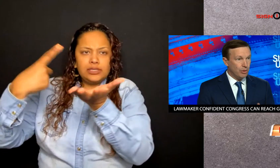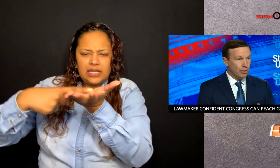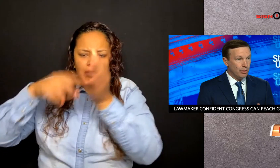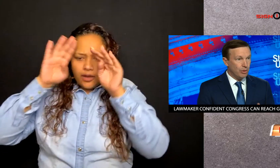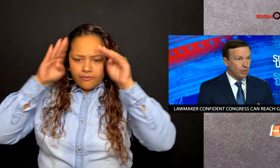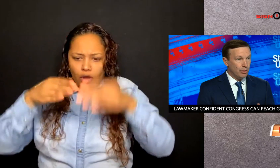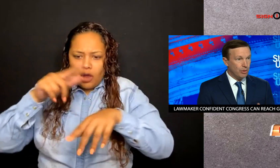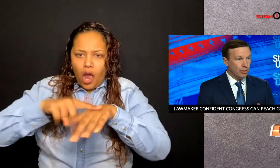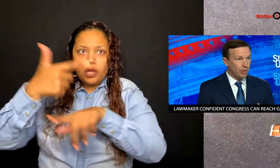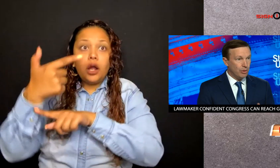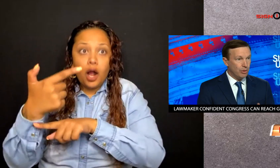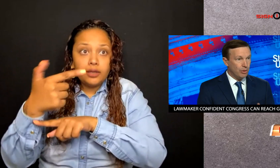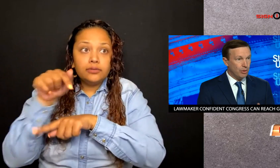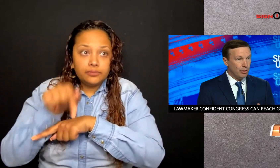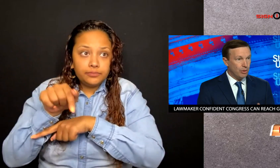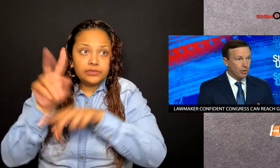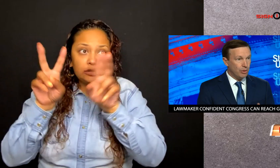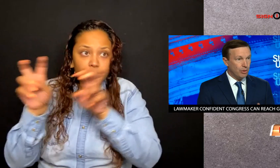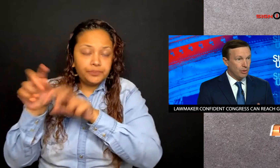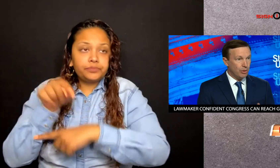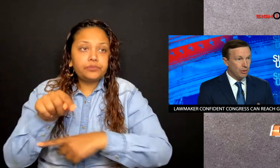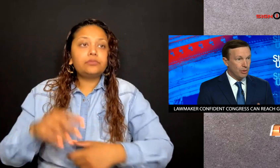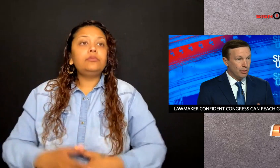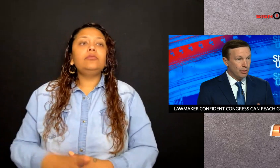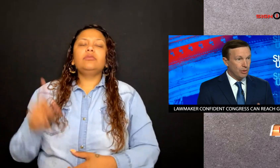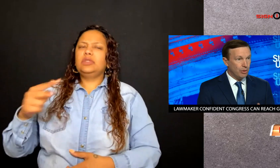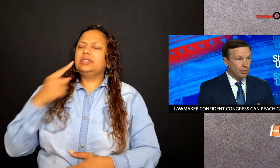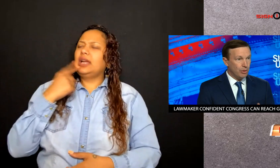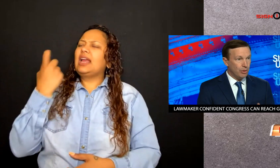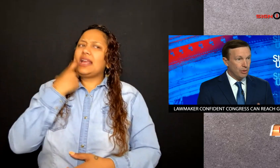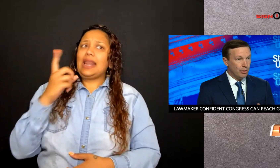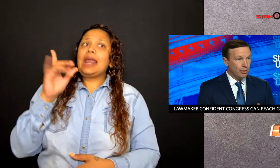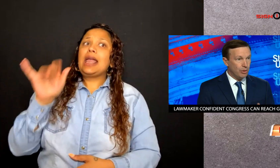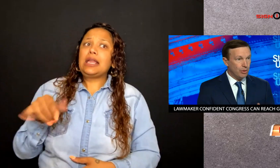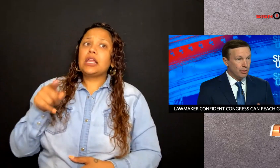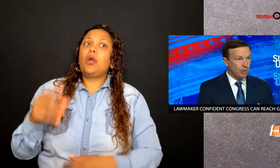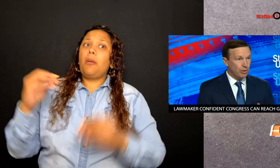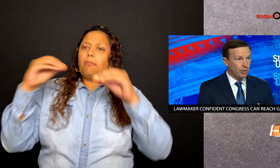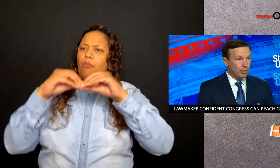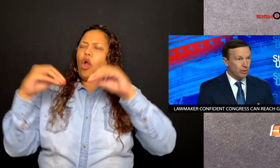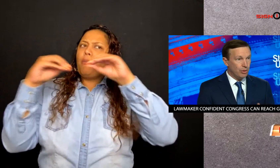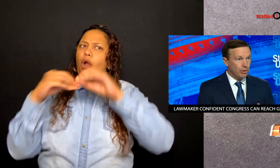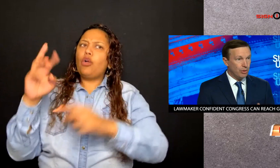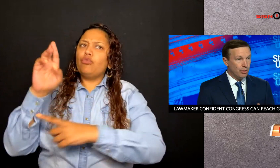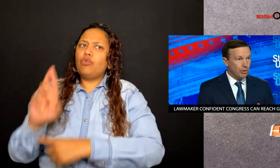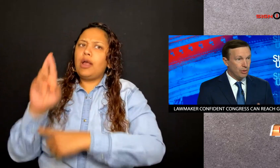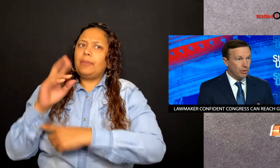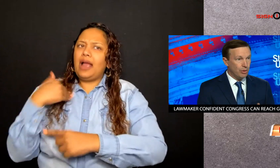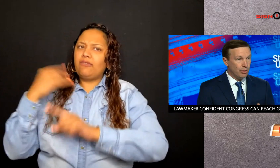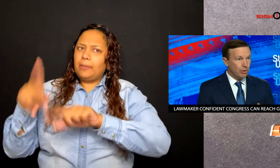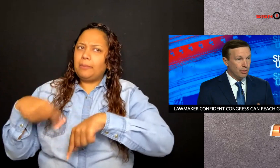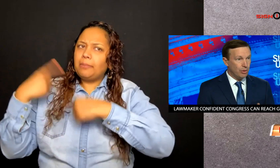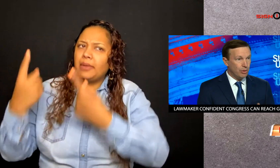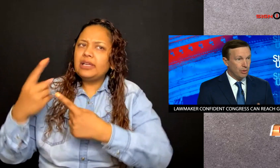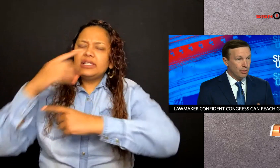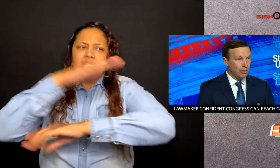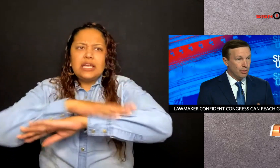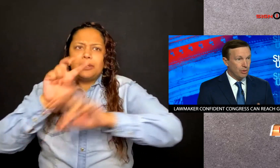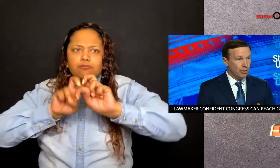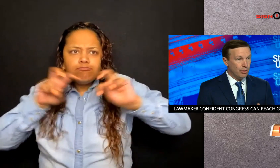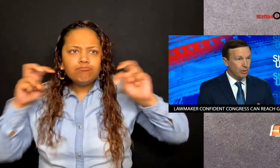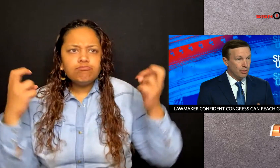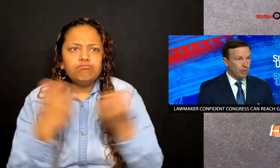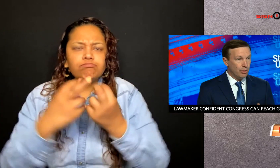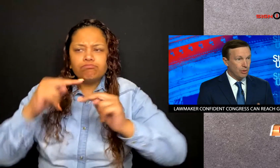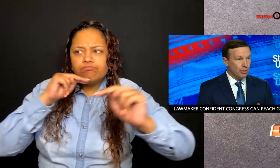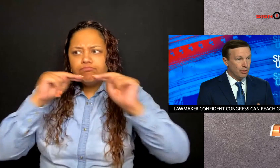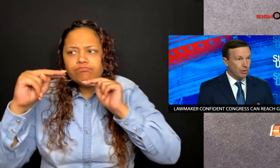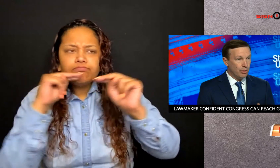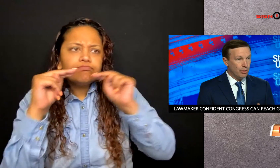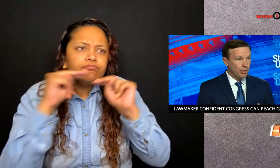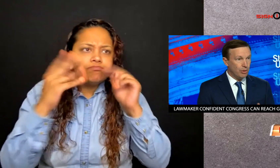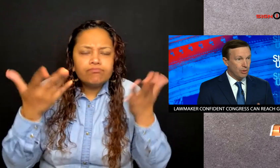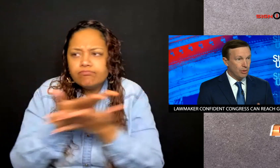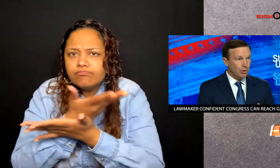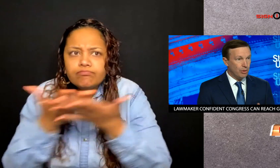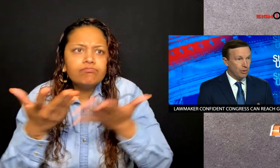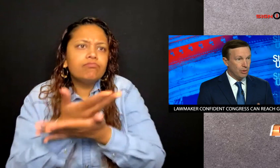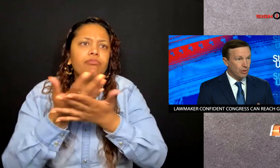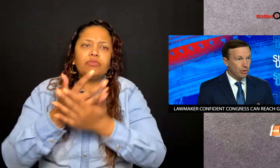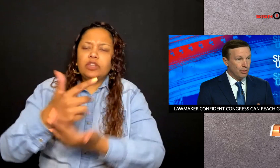in bipartisan talks on guns he says lately more Republicans have been